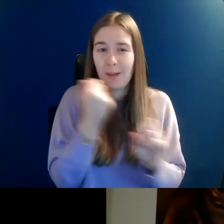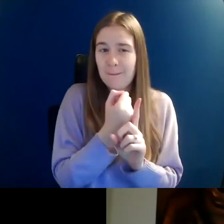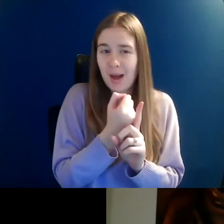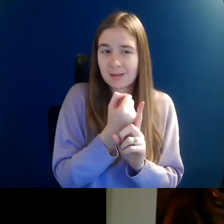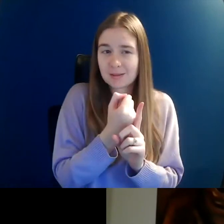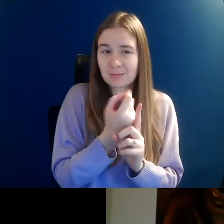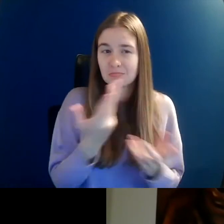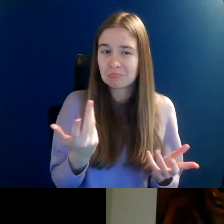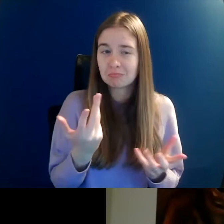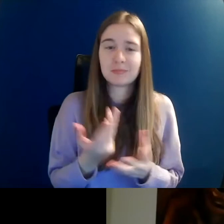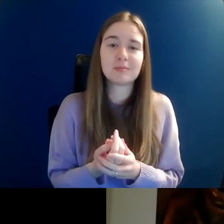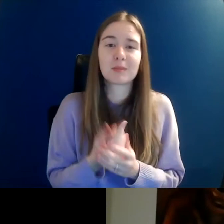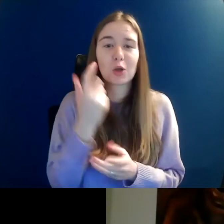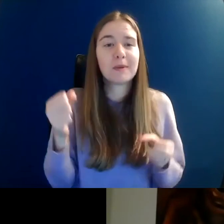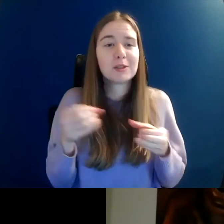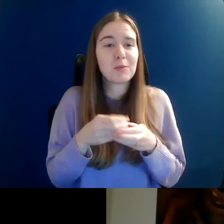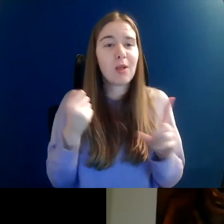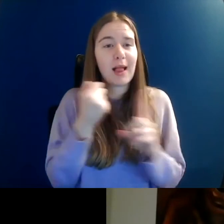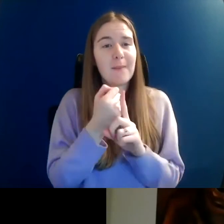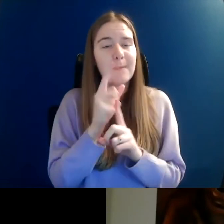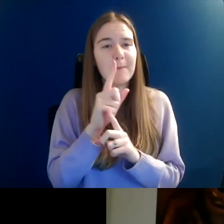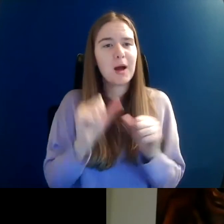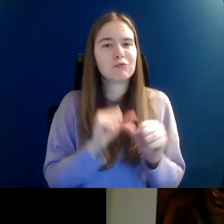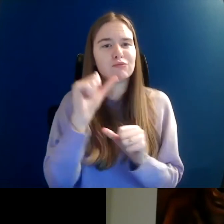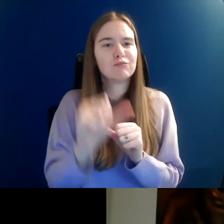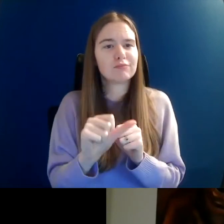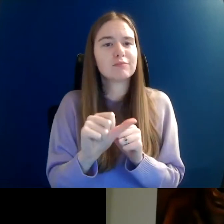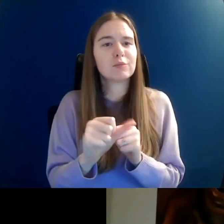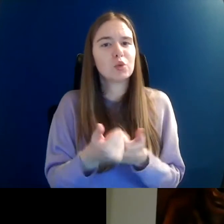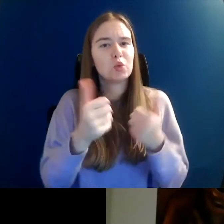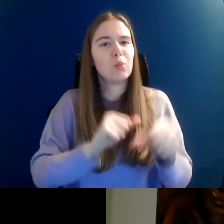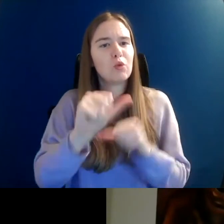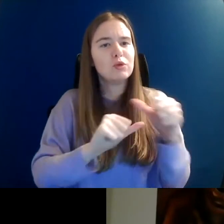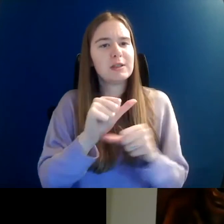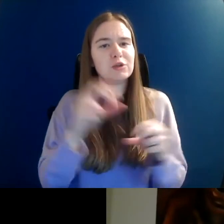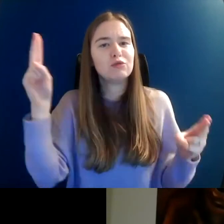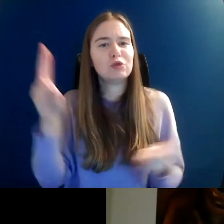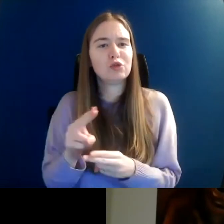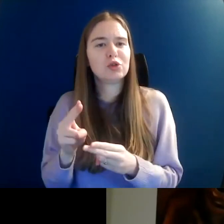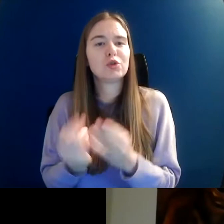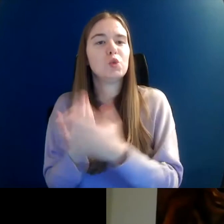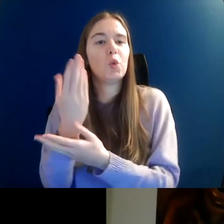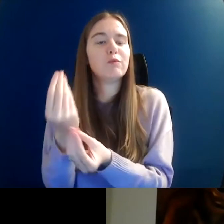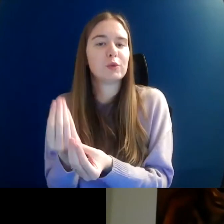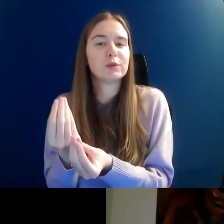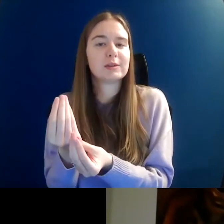Even if it would only be small, it would be a step in the right direction to reduce the crisis. If spaces are rebuilt and adapted,